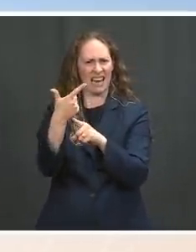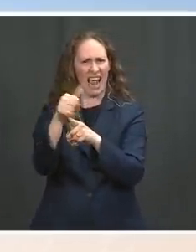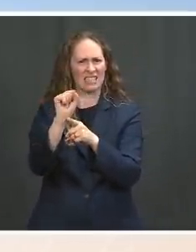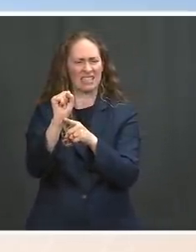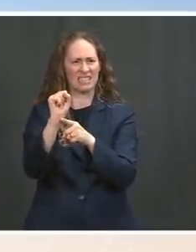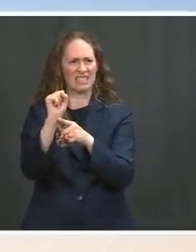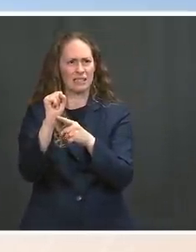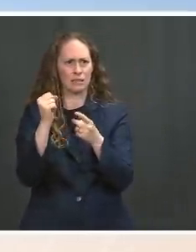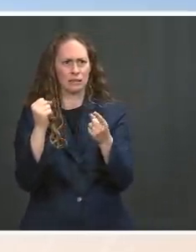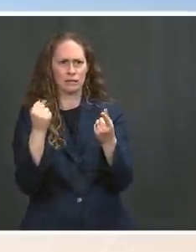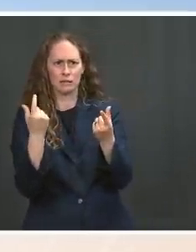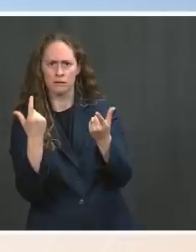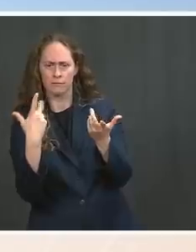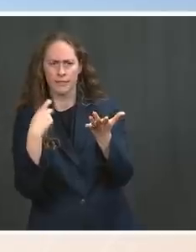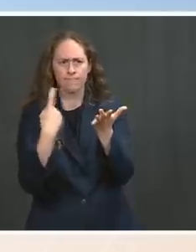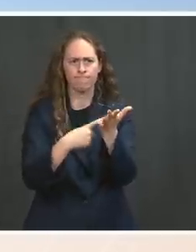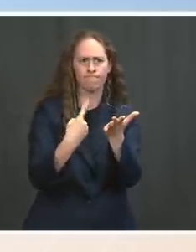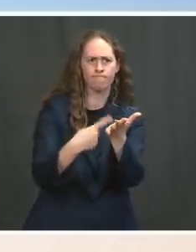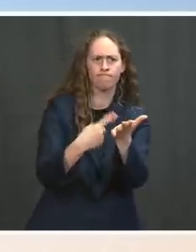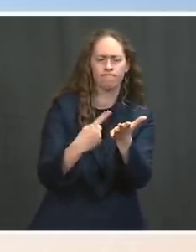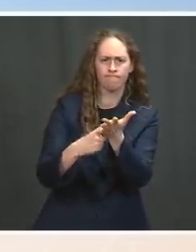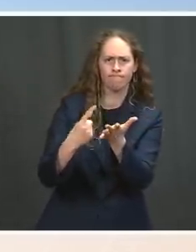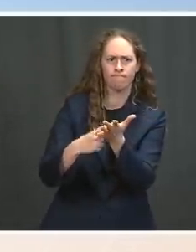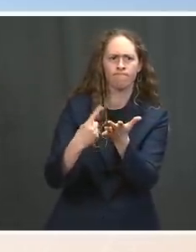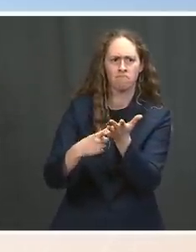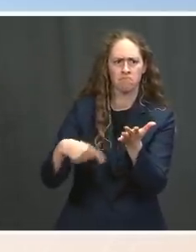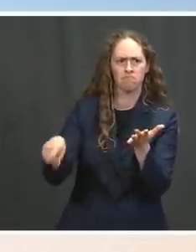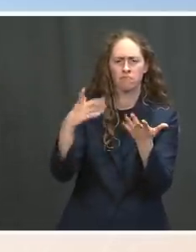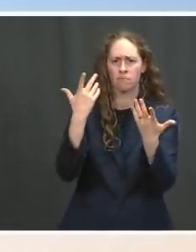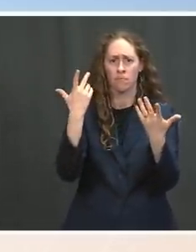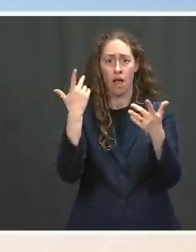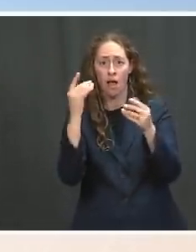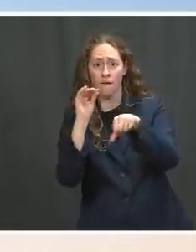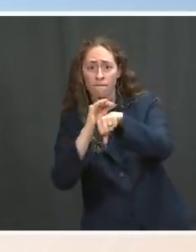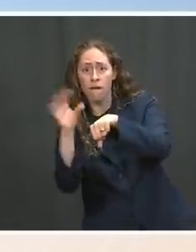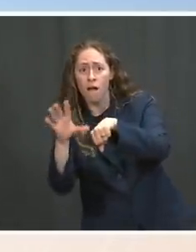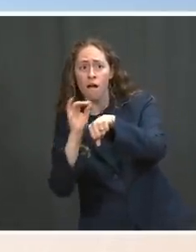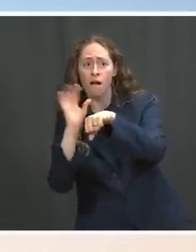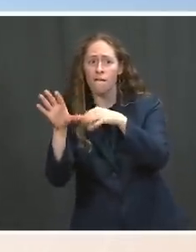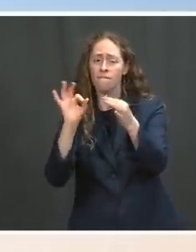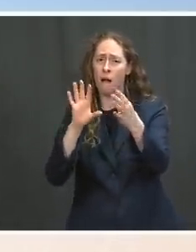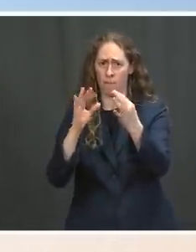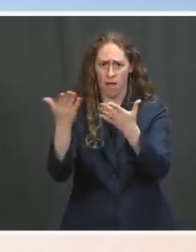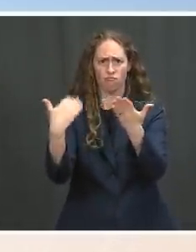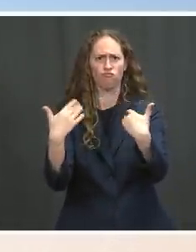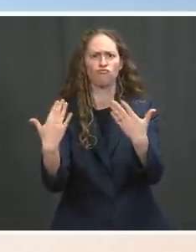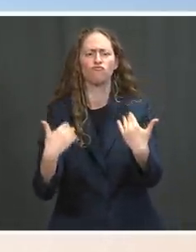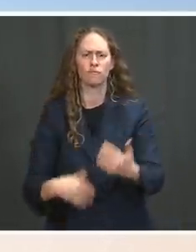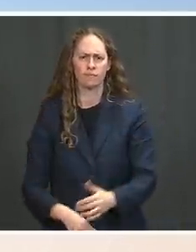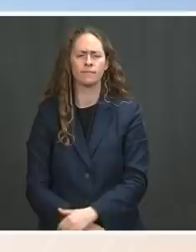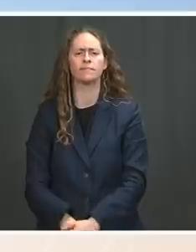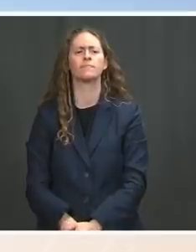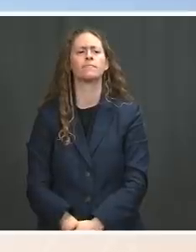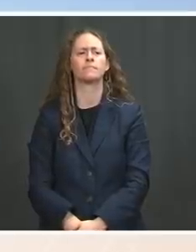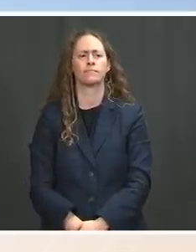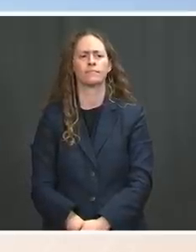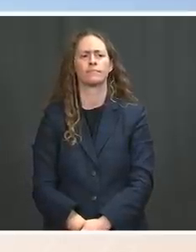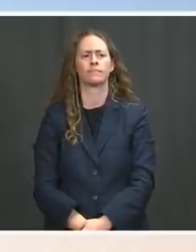she welcomed feedback, encouraged close coordination. I would also convey to you that Secretary Granholm